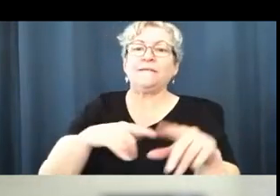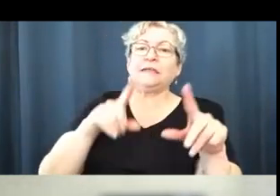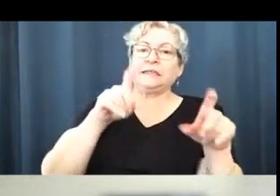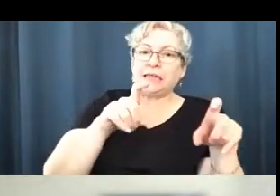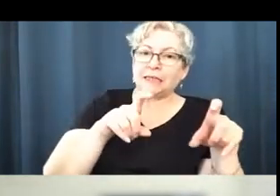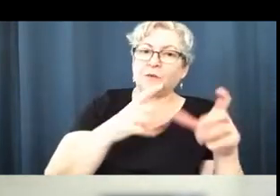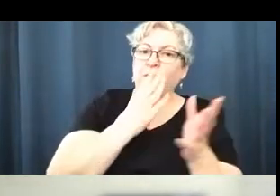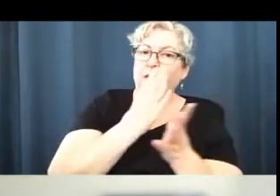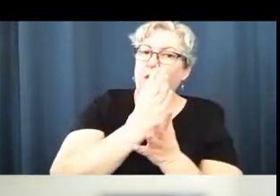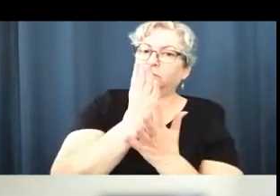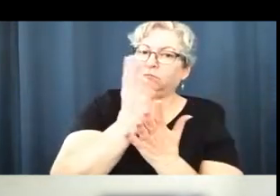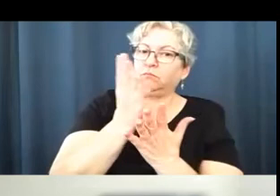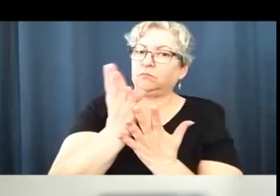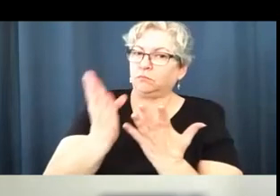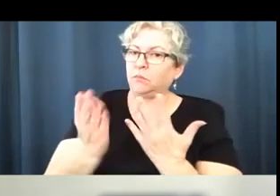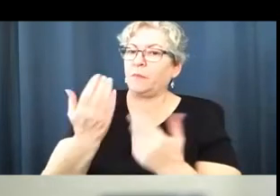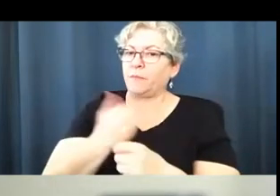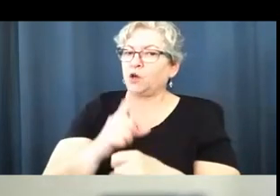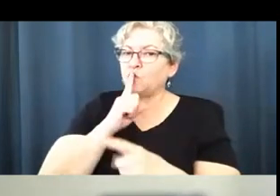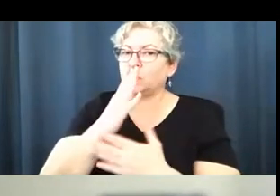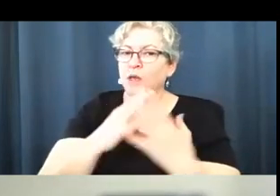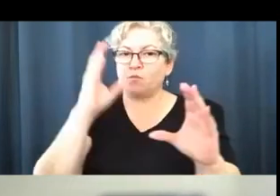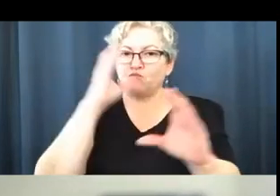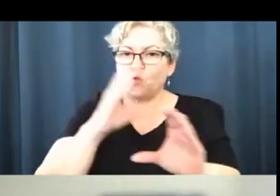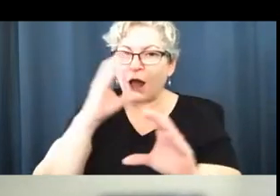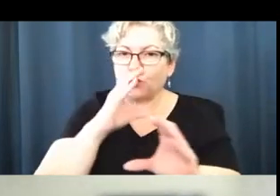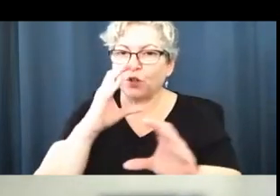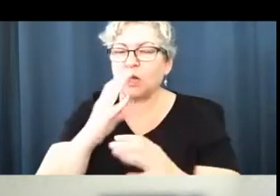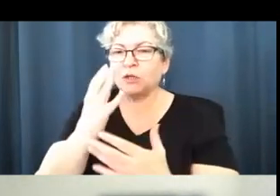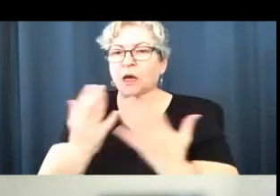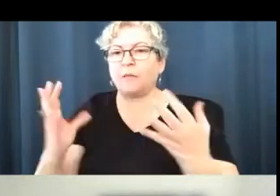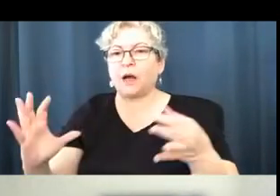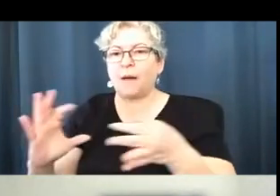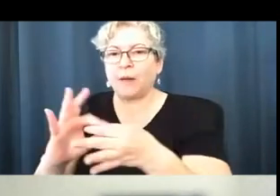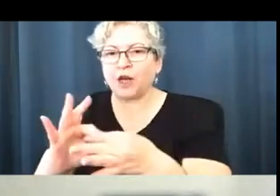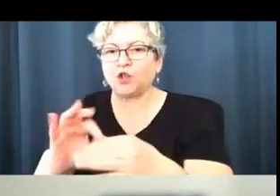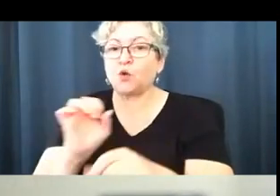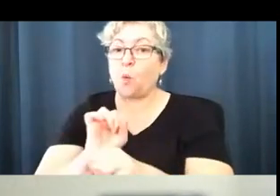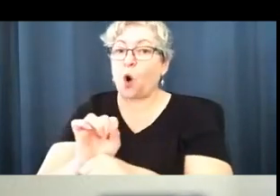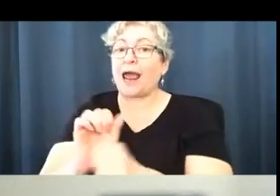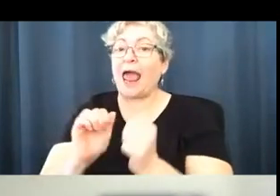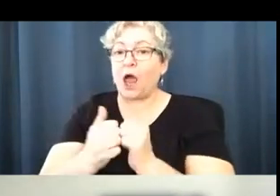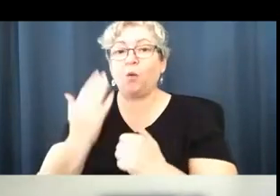to ensure that certain browsers and maybe screen or combinations work in a way that we know is consistent.